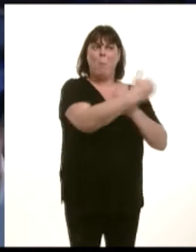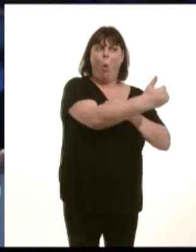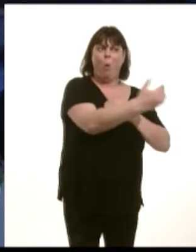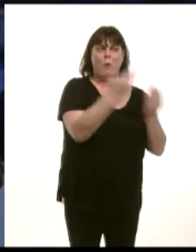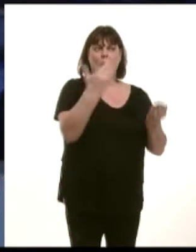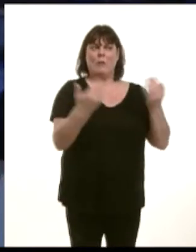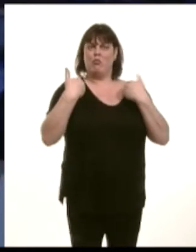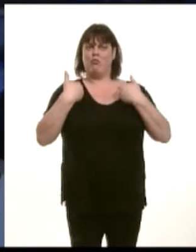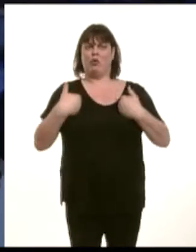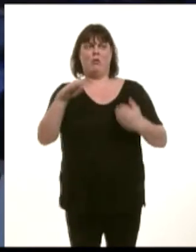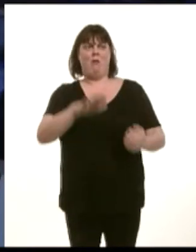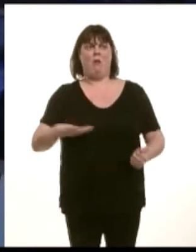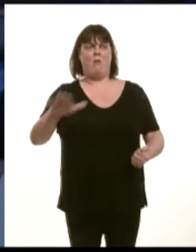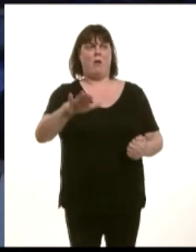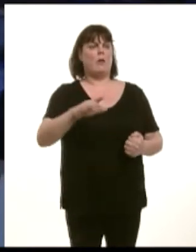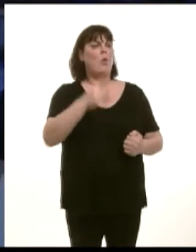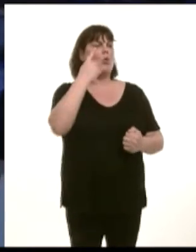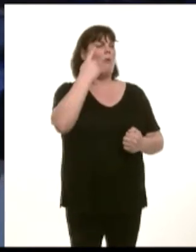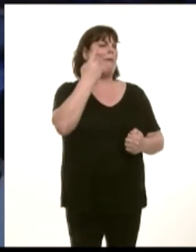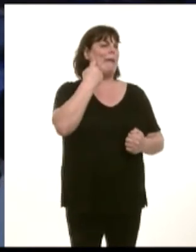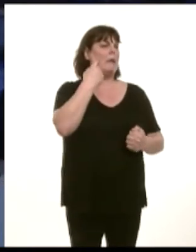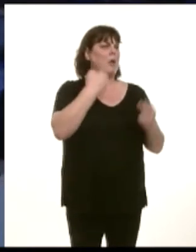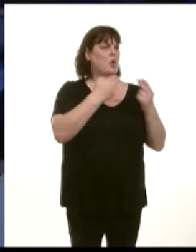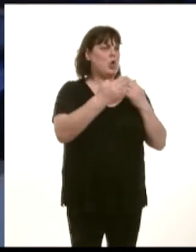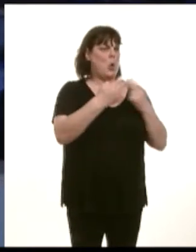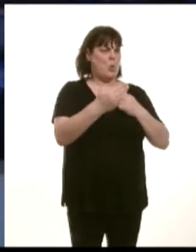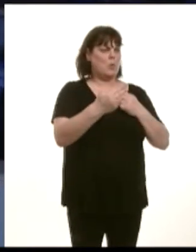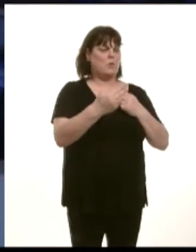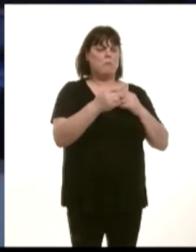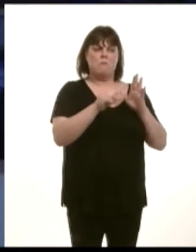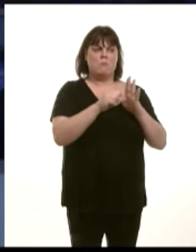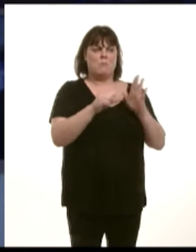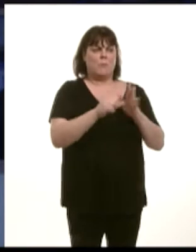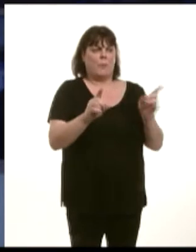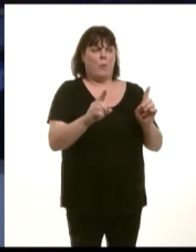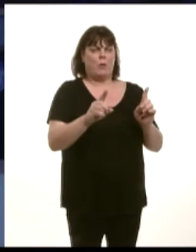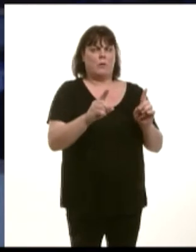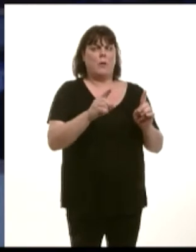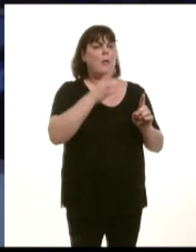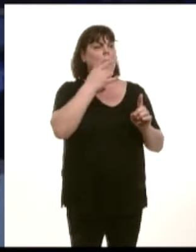Yesterday, we would have seen in news reports the issue with regard to lower life expectancy